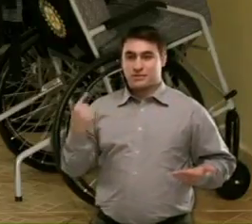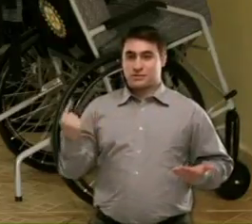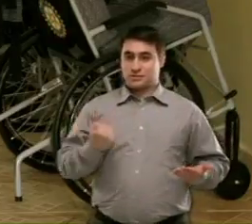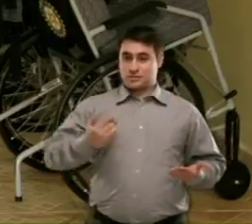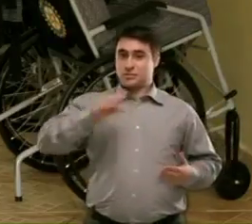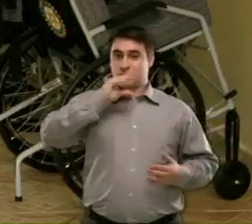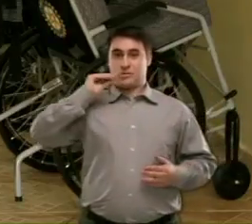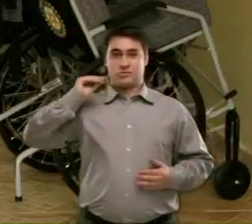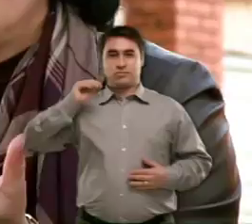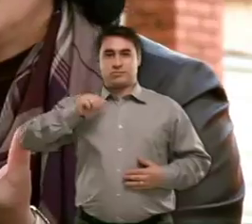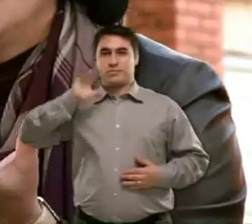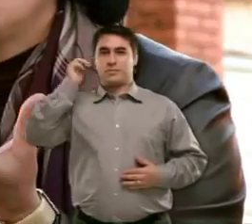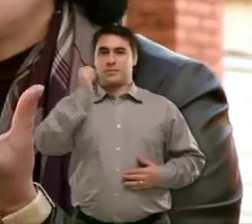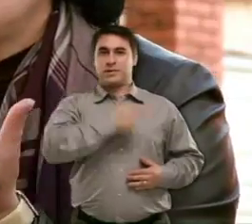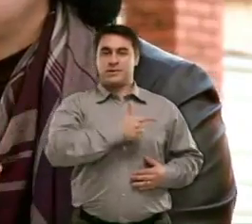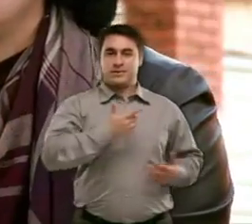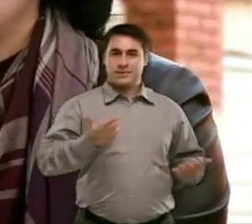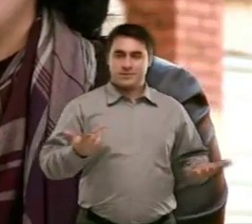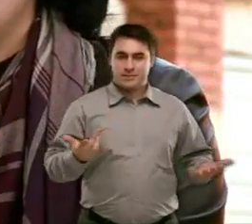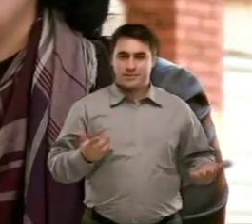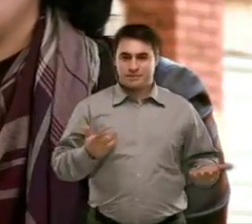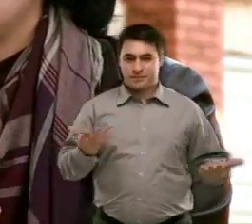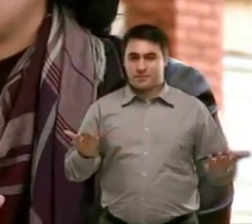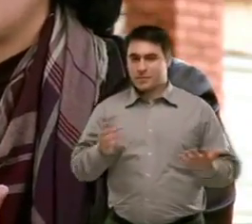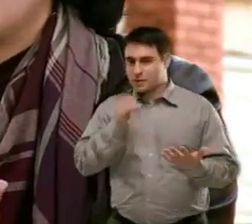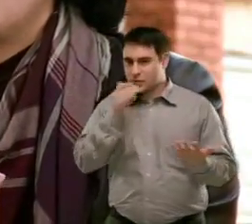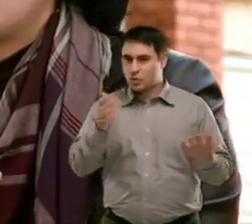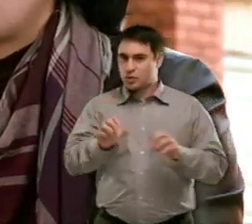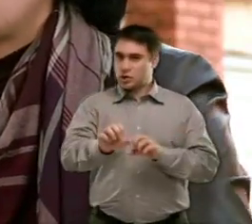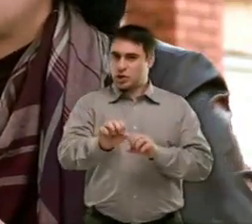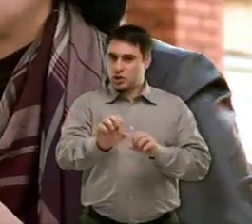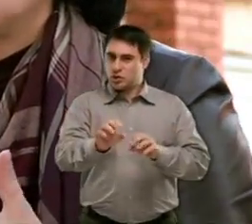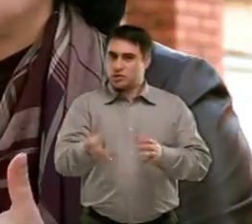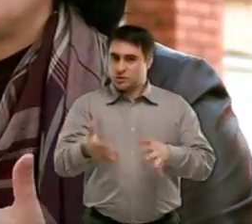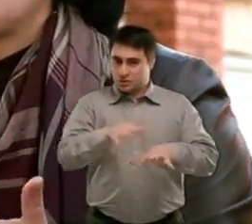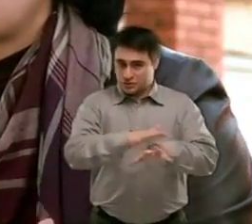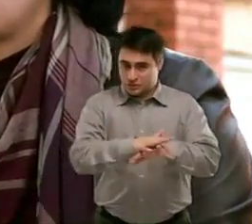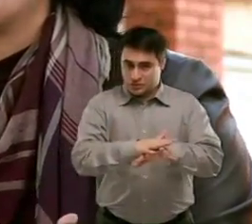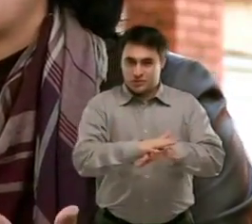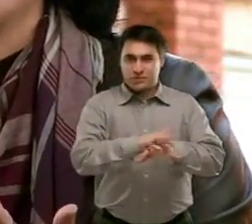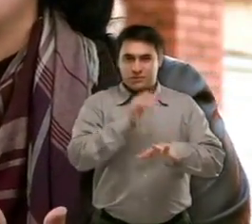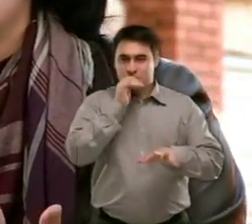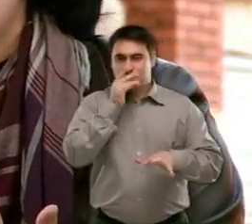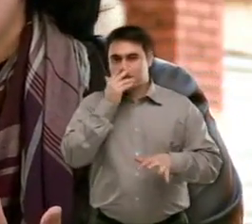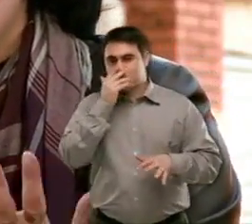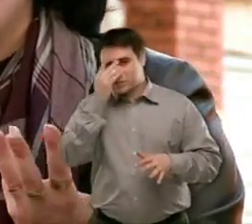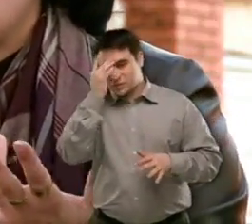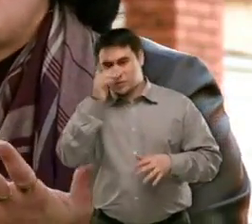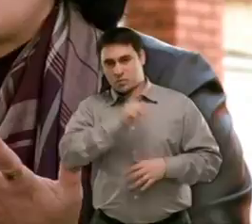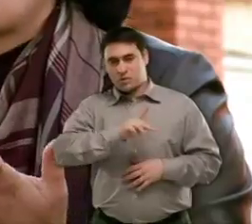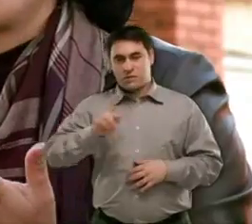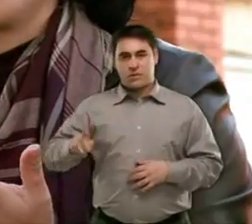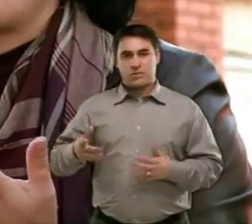I can see inclusive education as the unsetfling of the teacher, how the teacher's creativity, the search for a pedagogy based on projects,